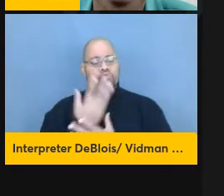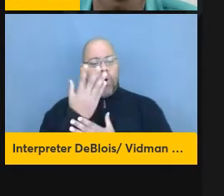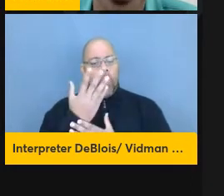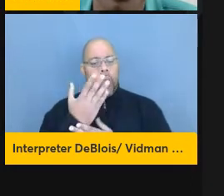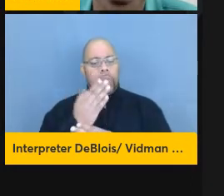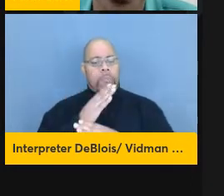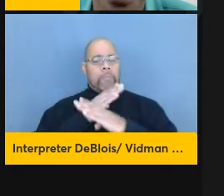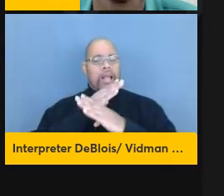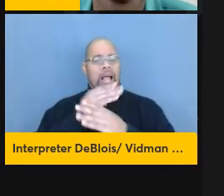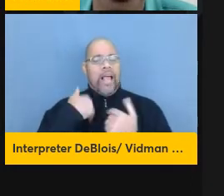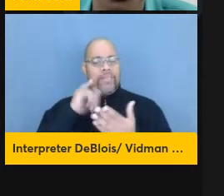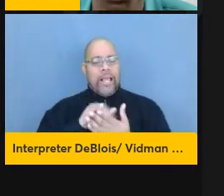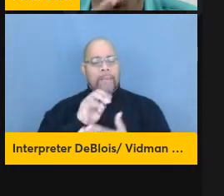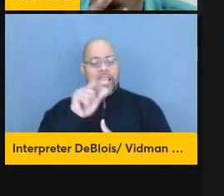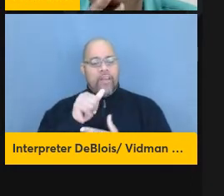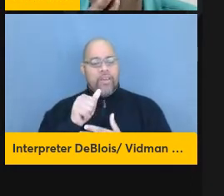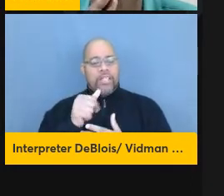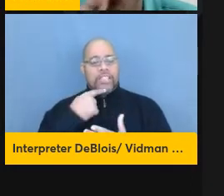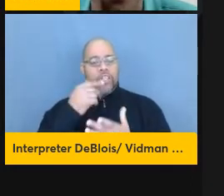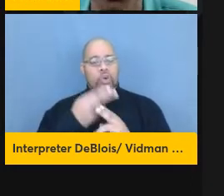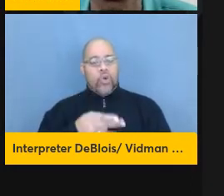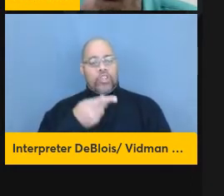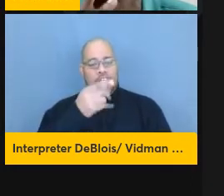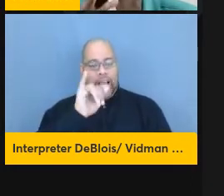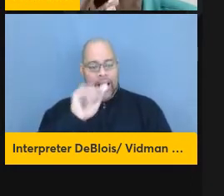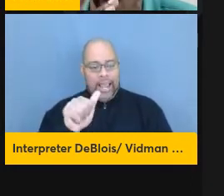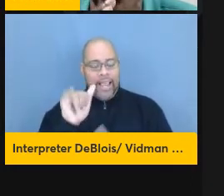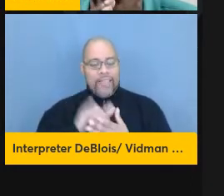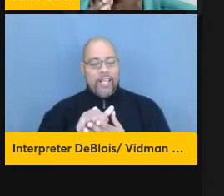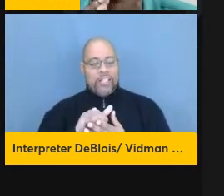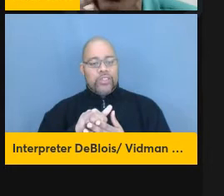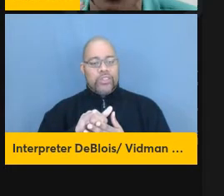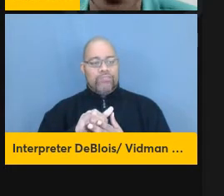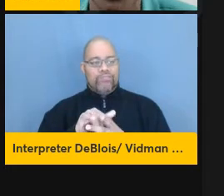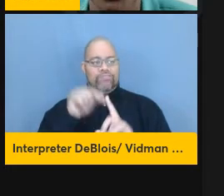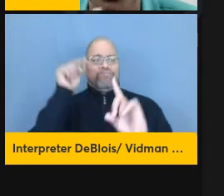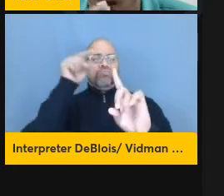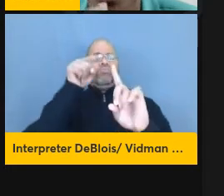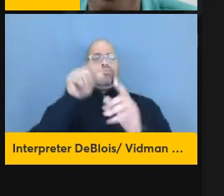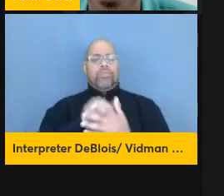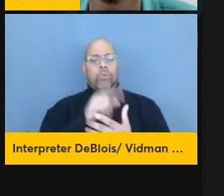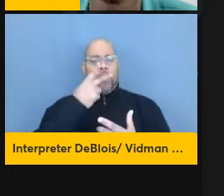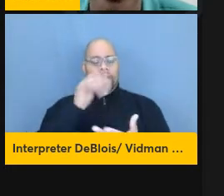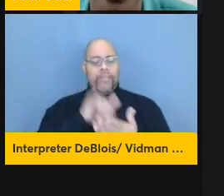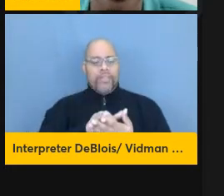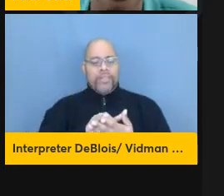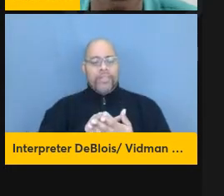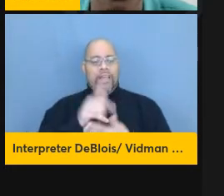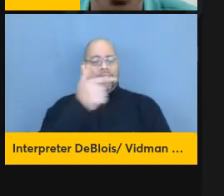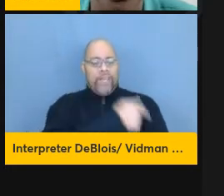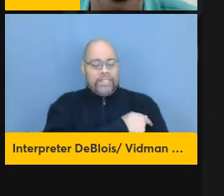have this Valeria ASIC or the GI A, this is our gold standard assay. Whenever you're looking at a vaccine candidate, you ask